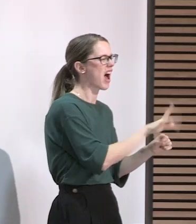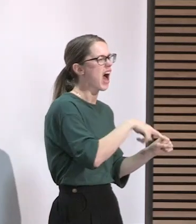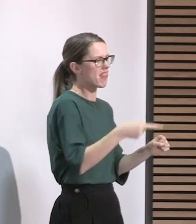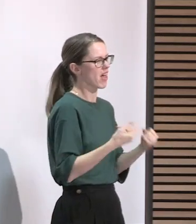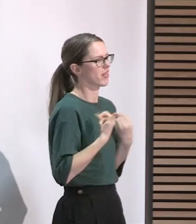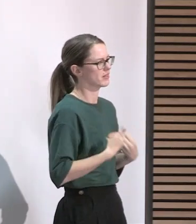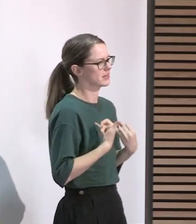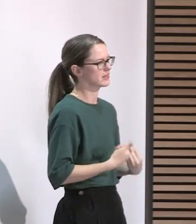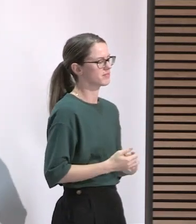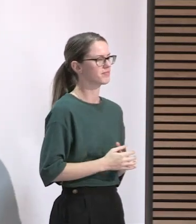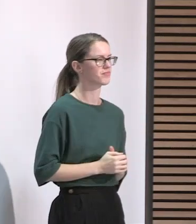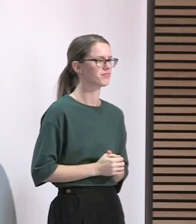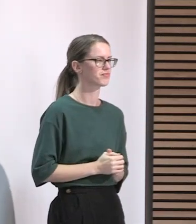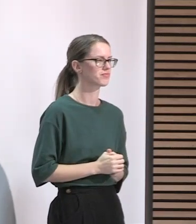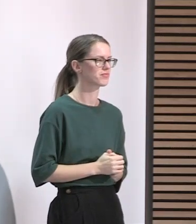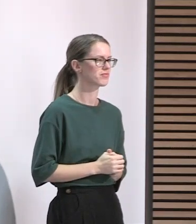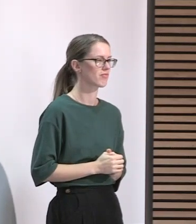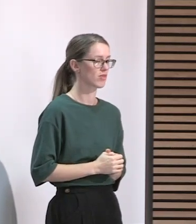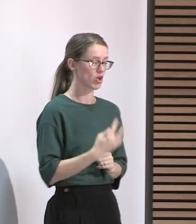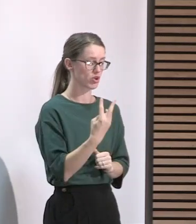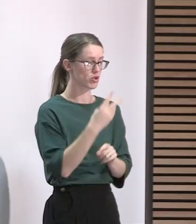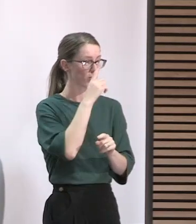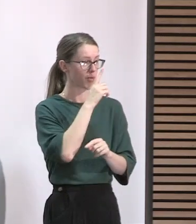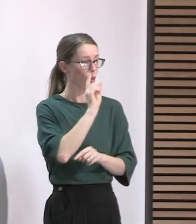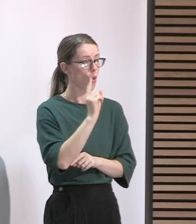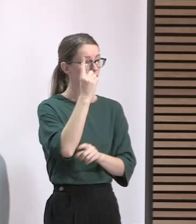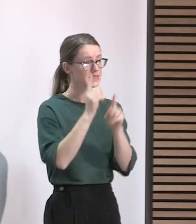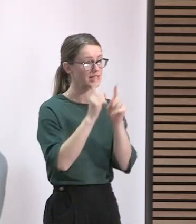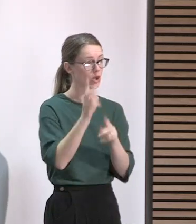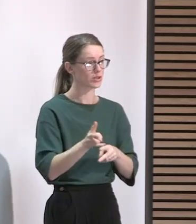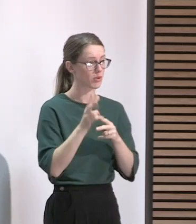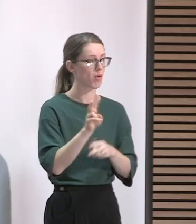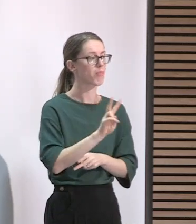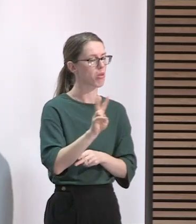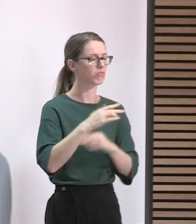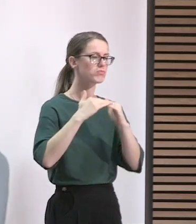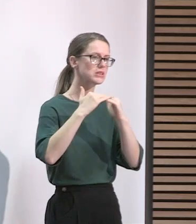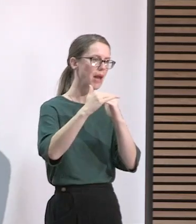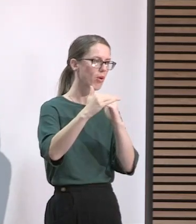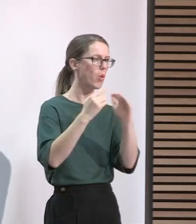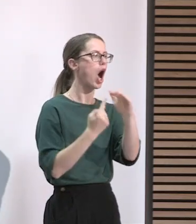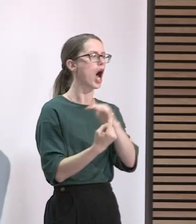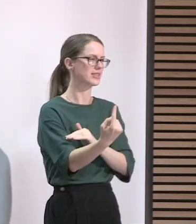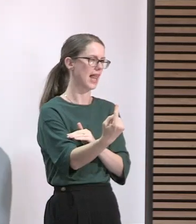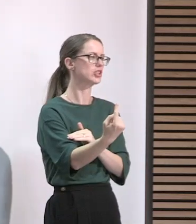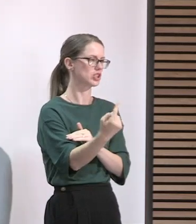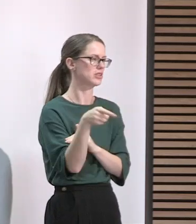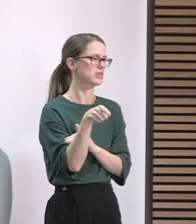the outbreak in Waikato Hospital, but not for COVID-19-related symptoms. There are two patients at